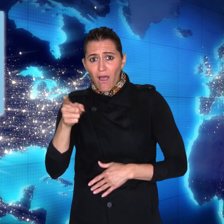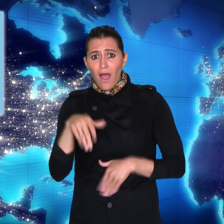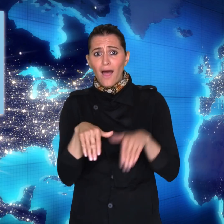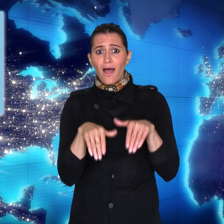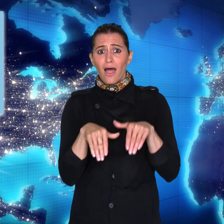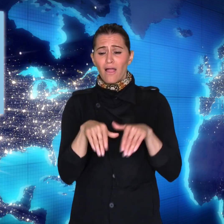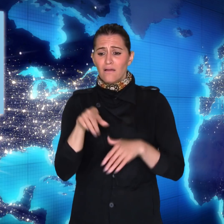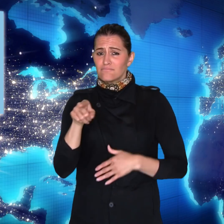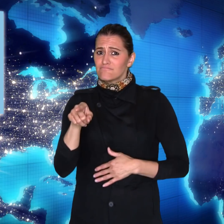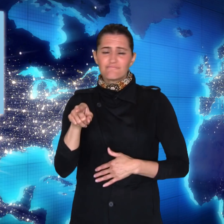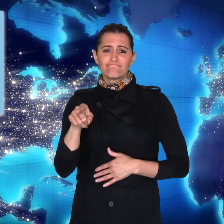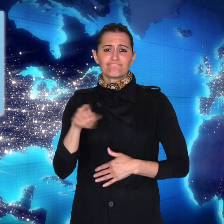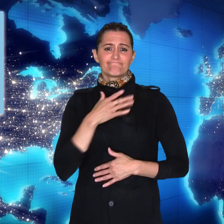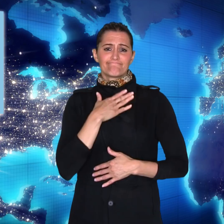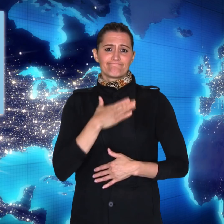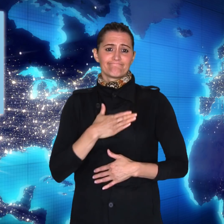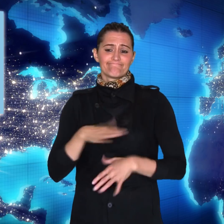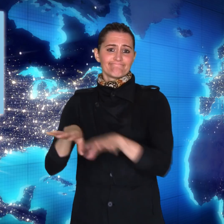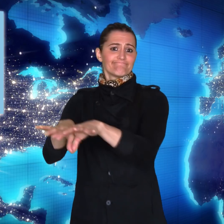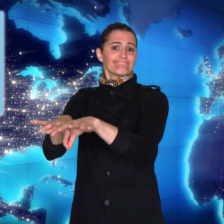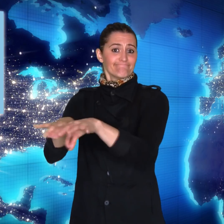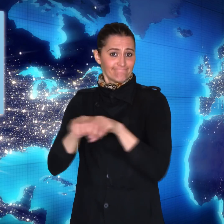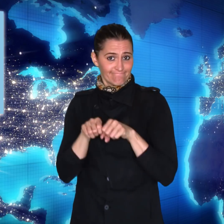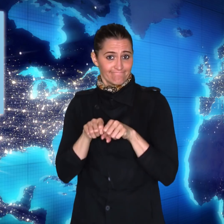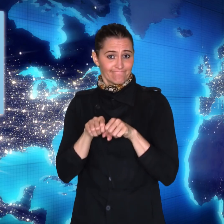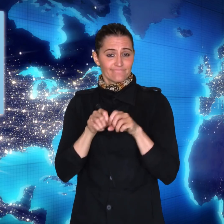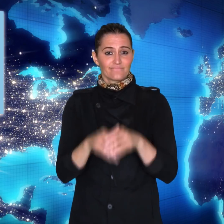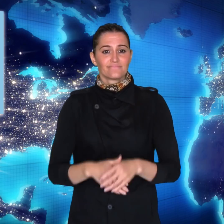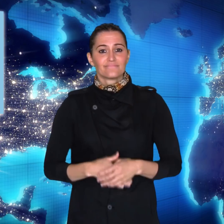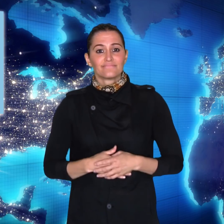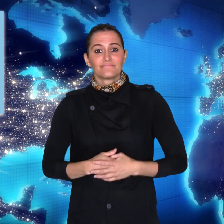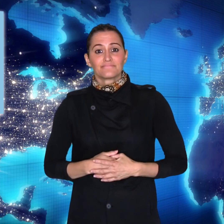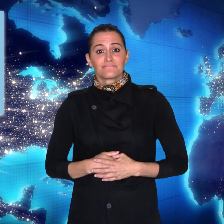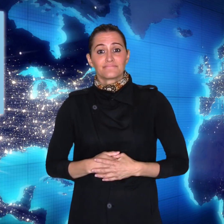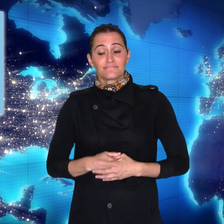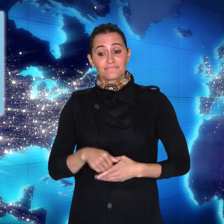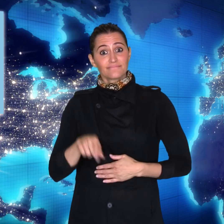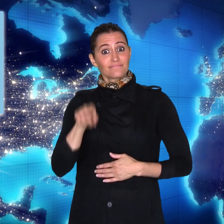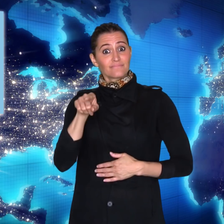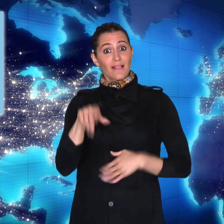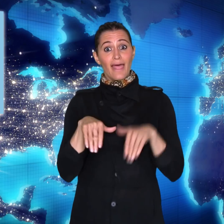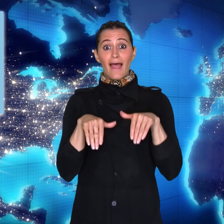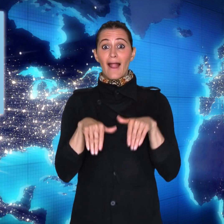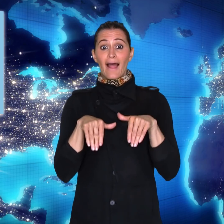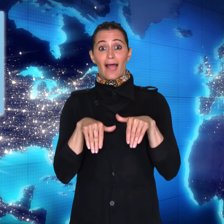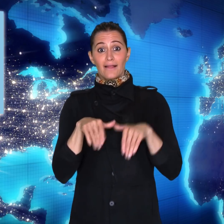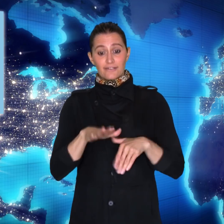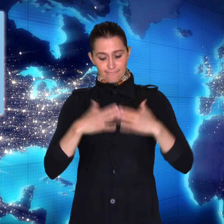and white fur can also cause some dogs